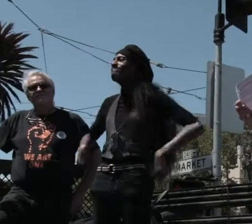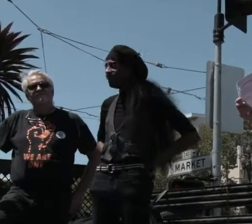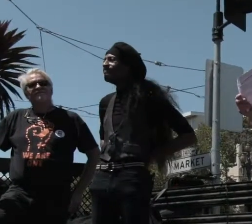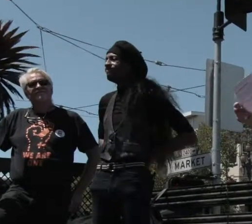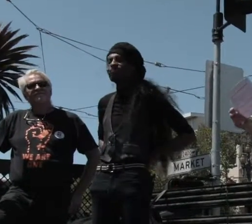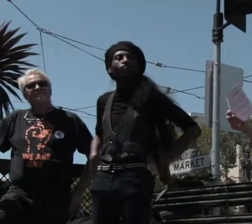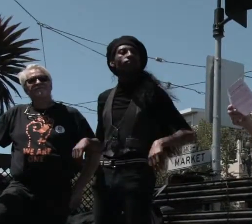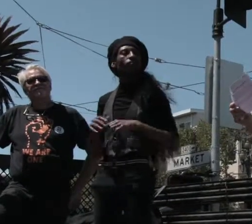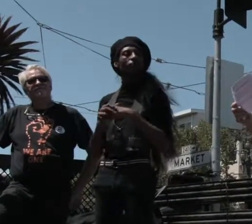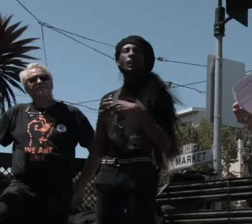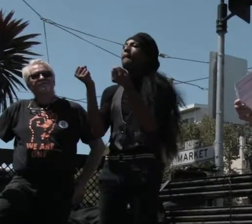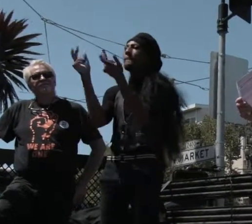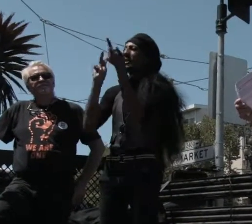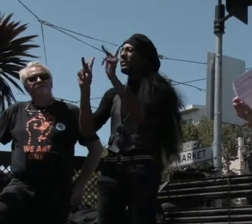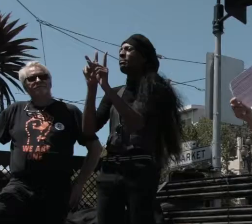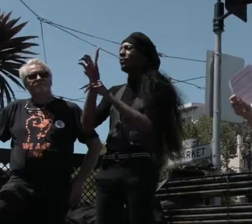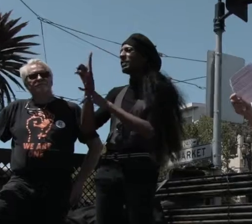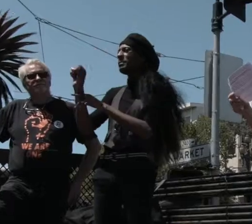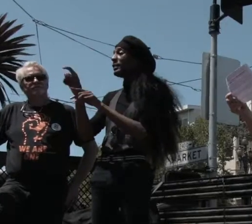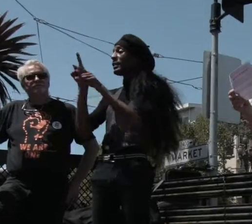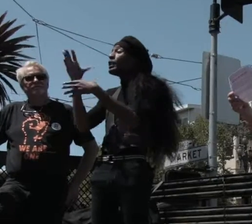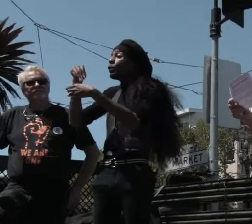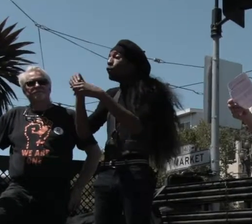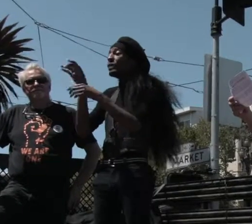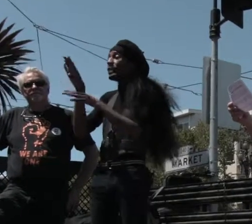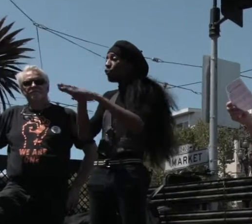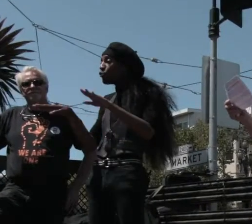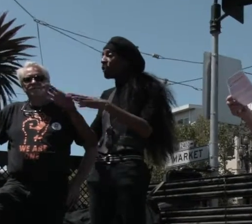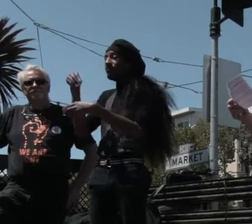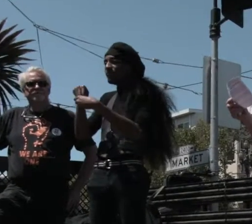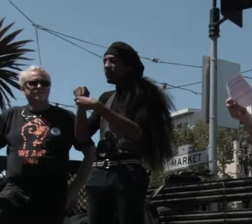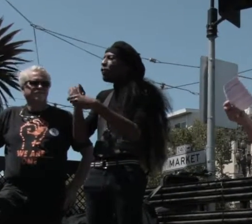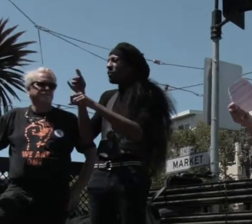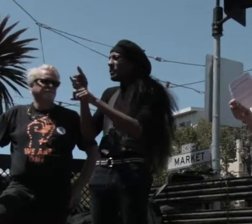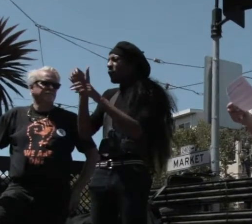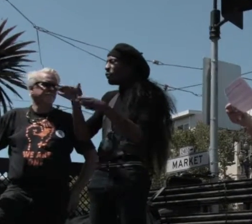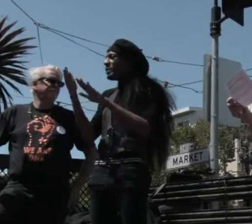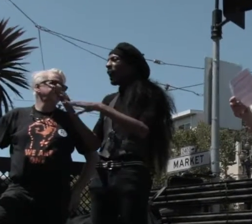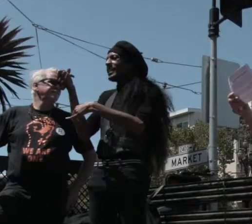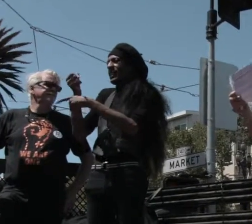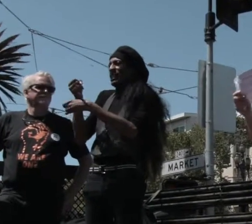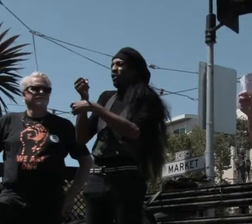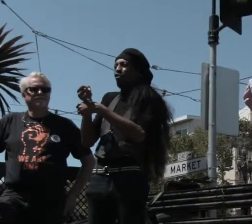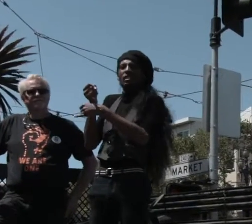people with disabilities including children would end up dying in institutions.